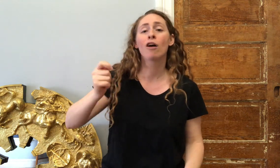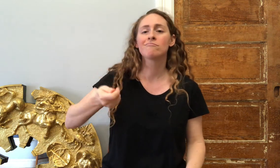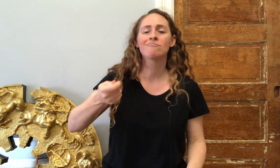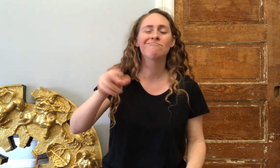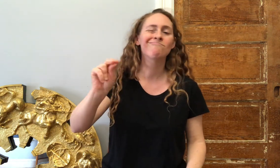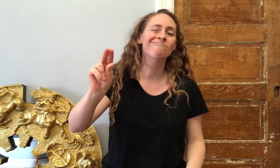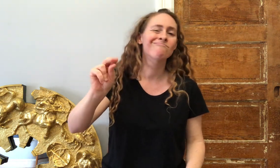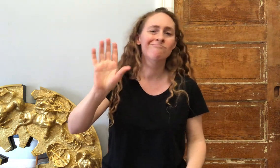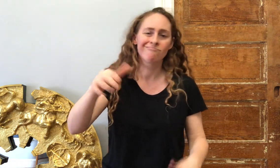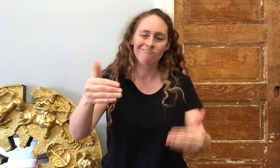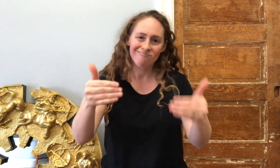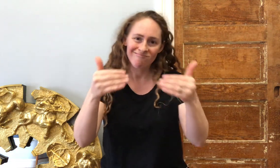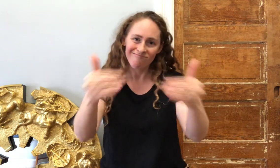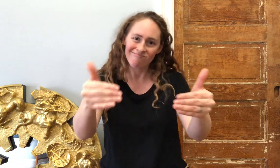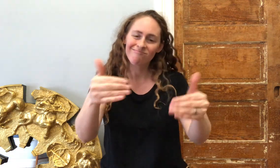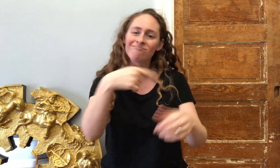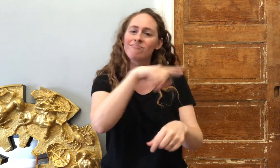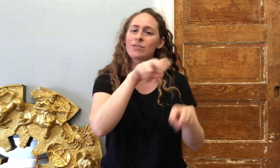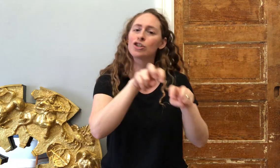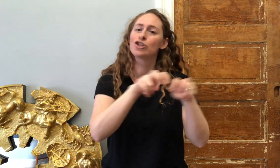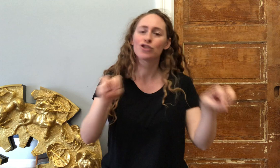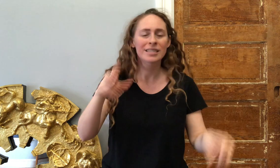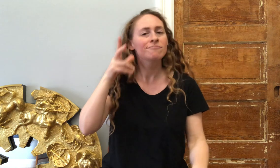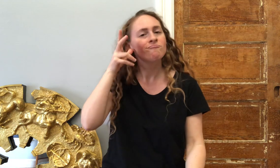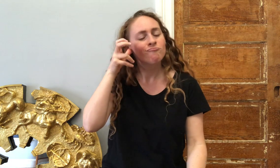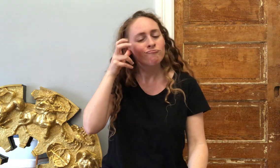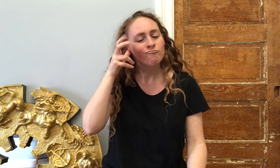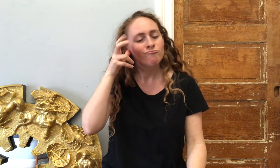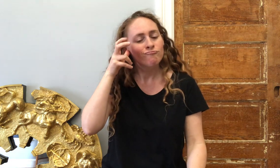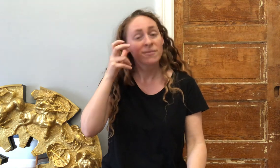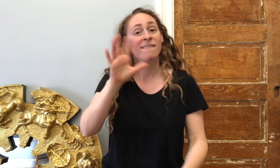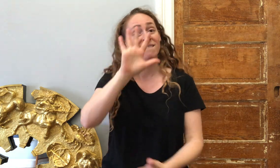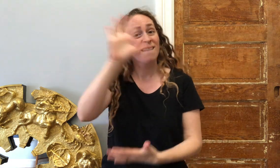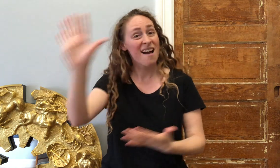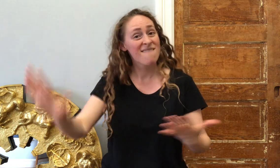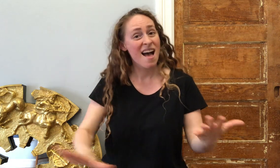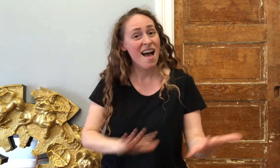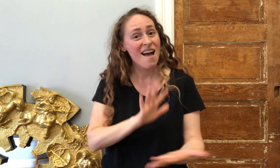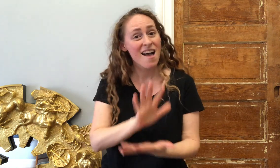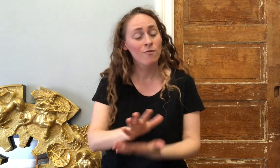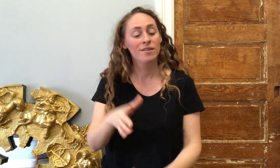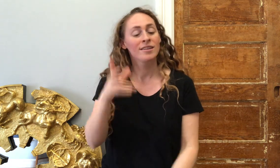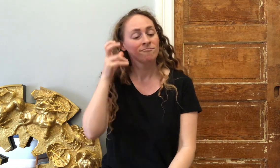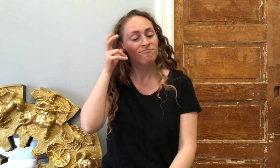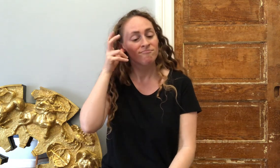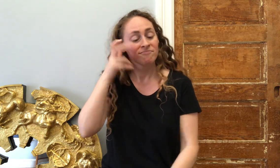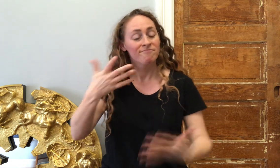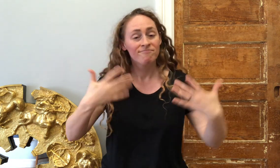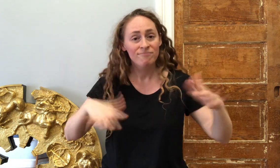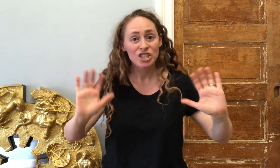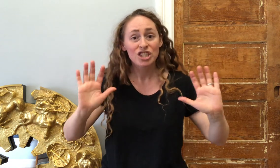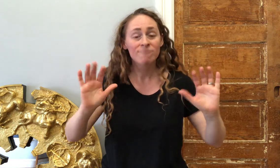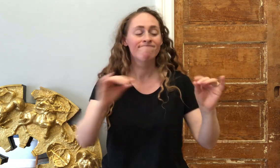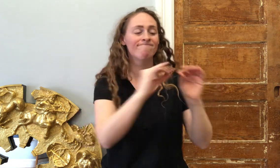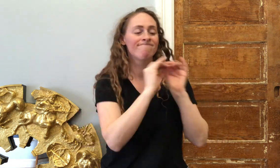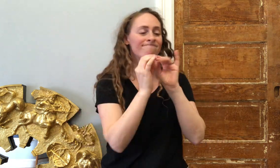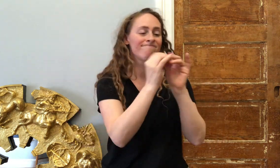The judge overruled his objection and instructed the jury to listen to the five-hour recording.